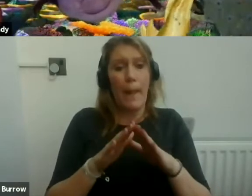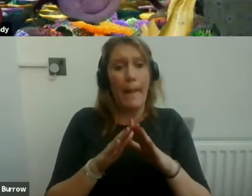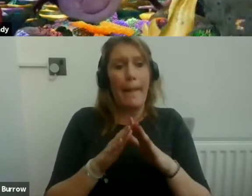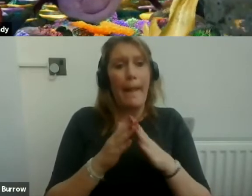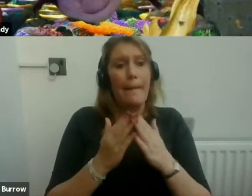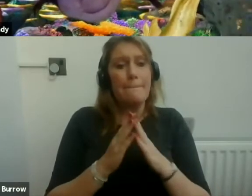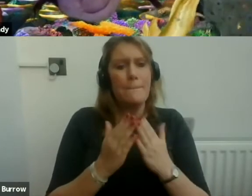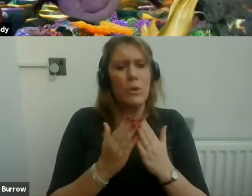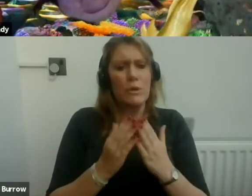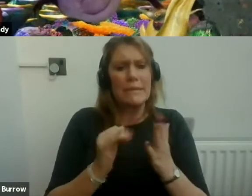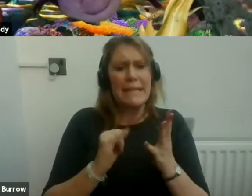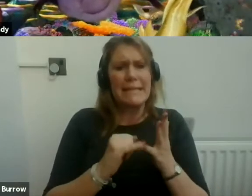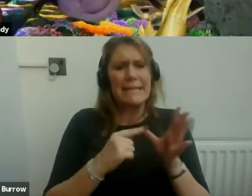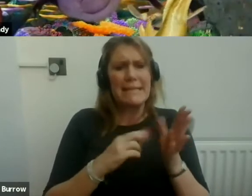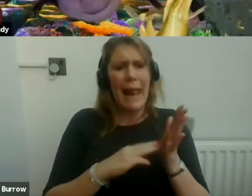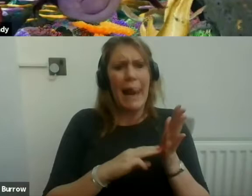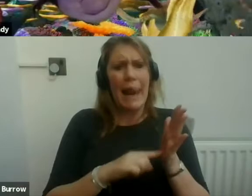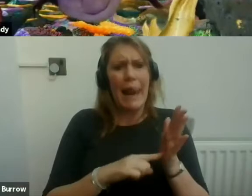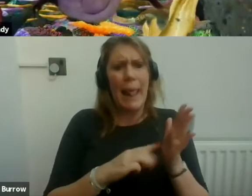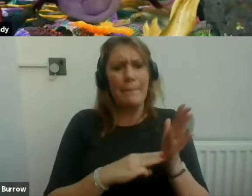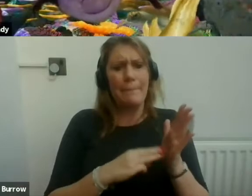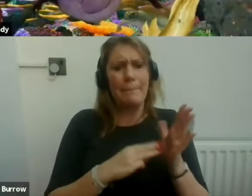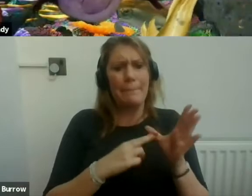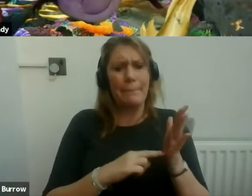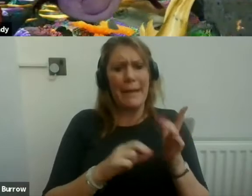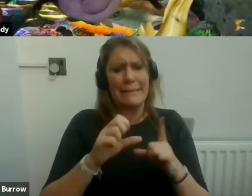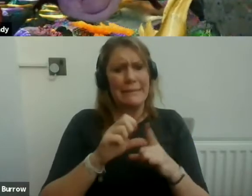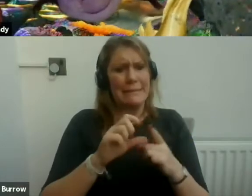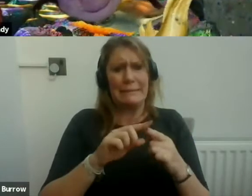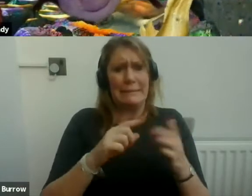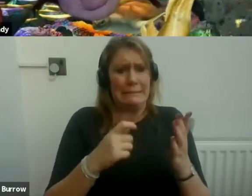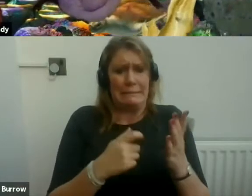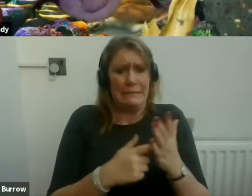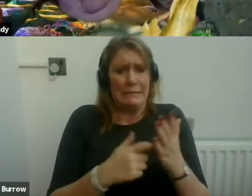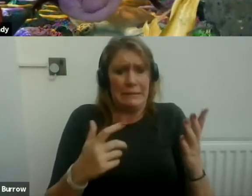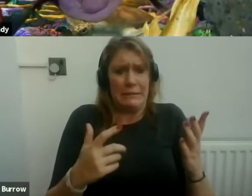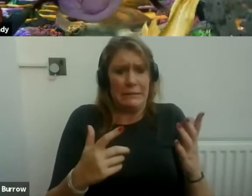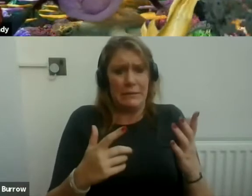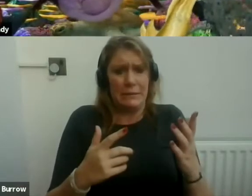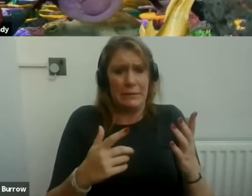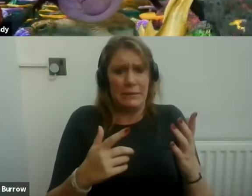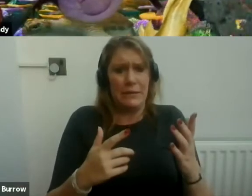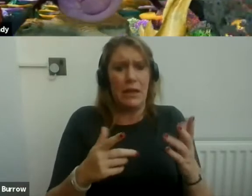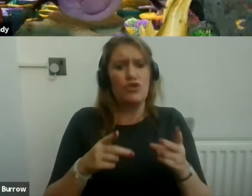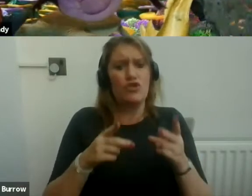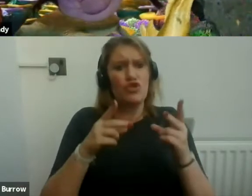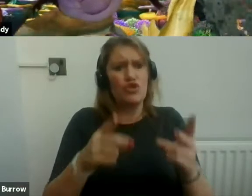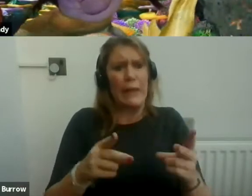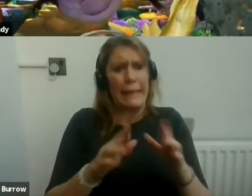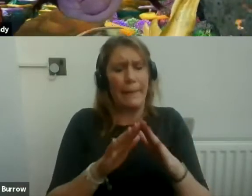publish the script. Which is a new thing for me as well. I haven't had work